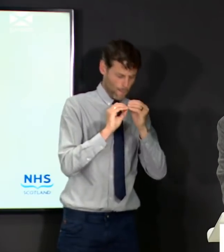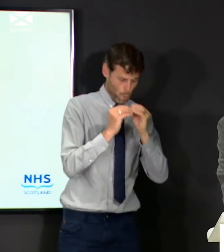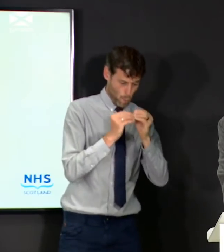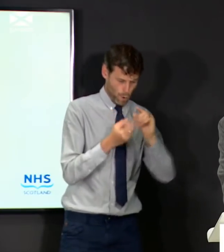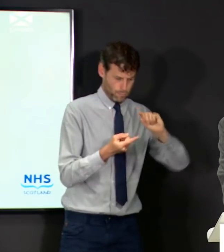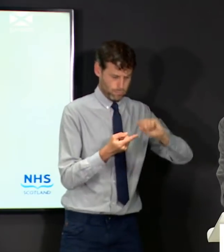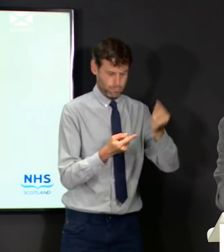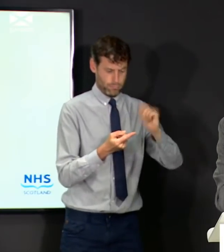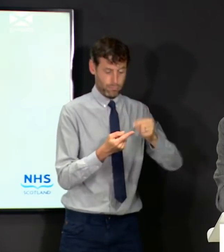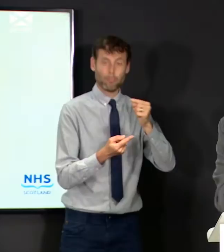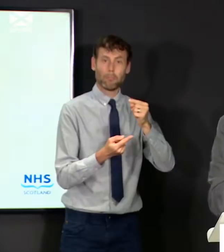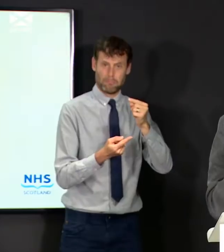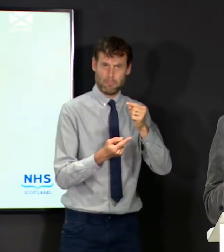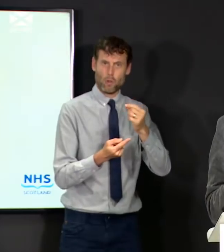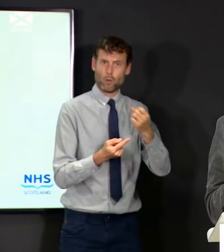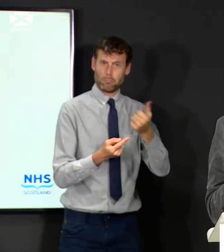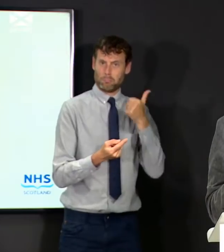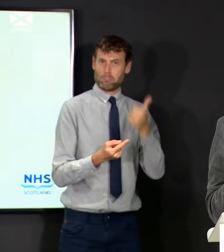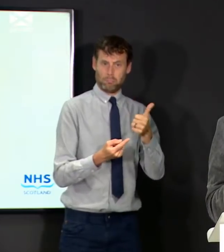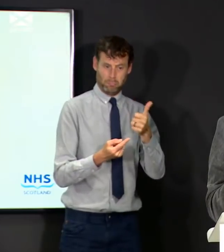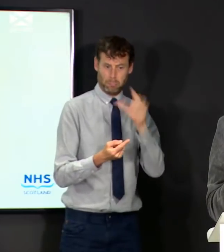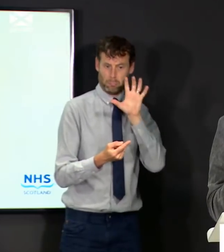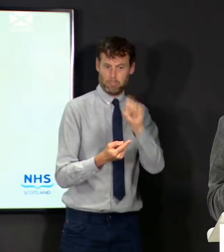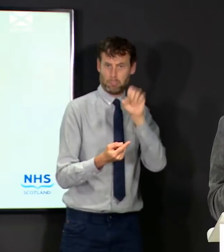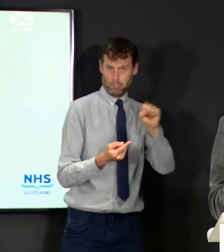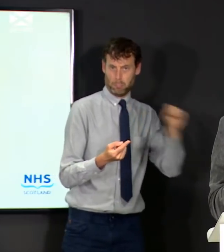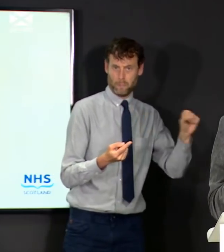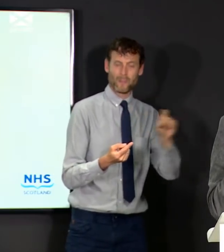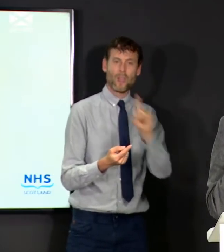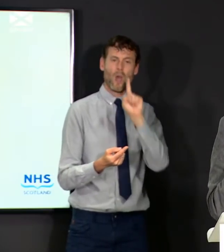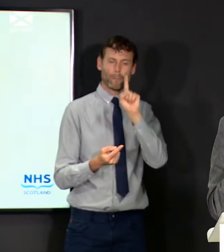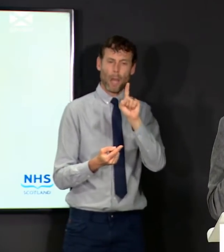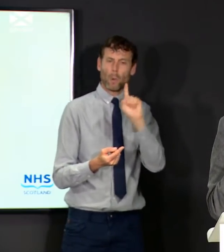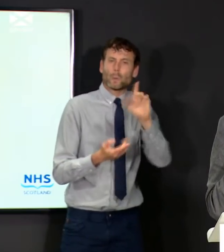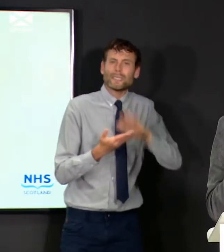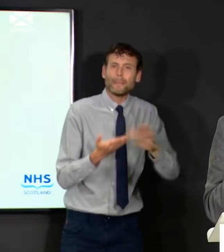tests globally, but we don't know what it means. So therefore, my advice is to only